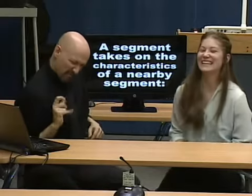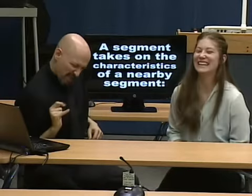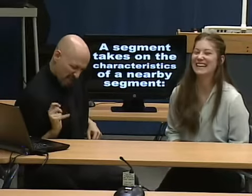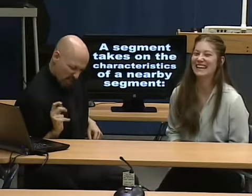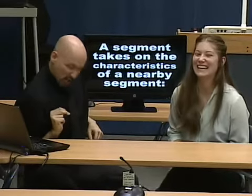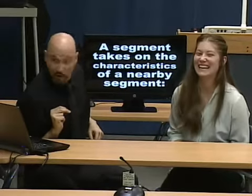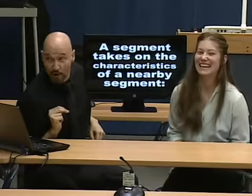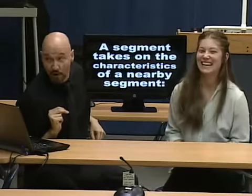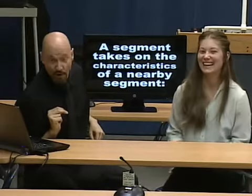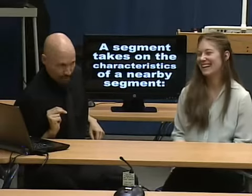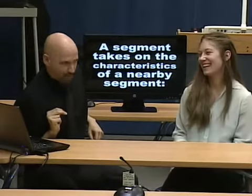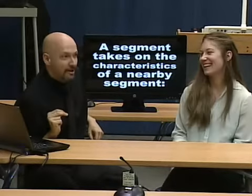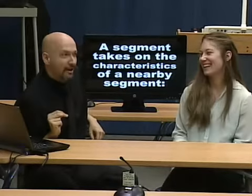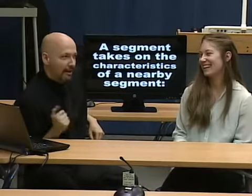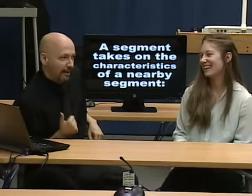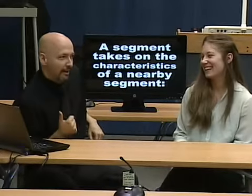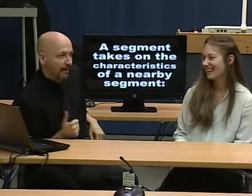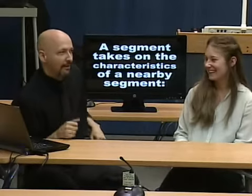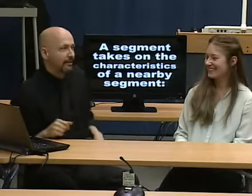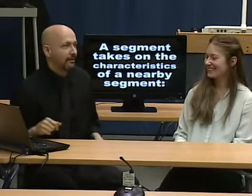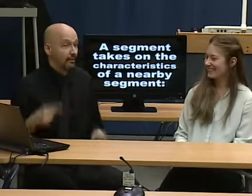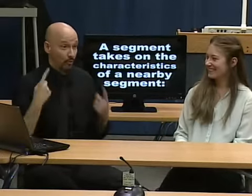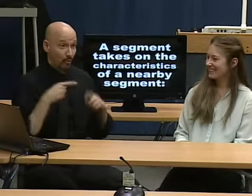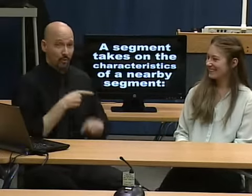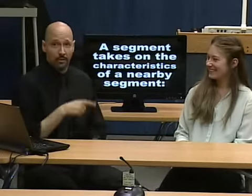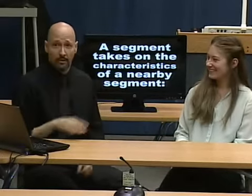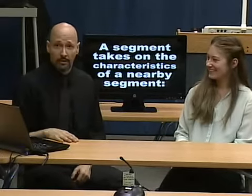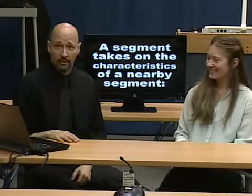"A-S-S-I-M-I-L-A-T-I-O-N ...? All right." Do you agree with her?